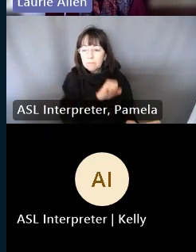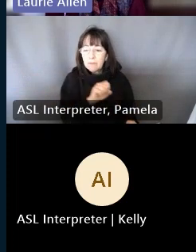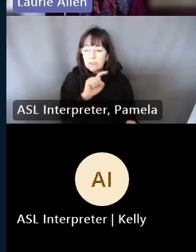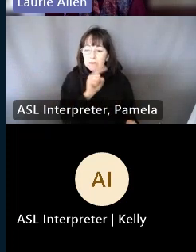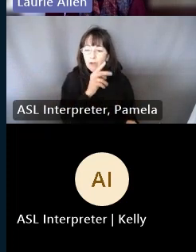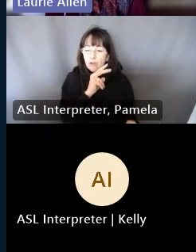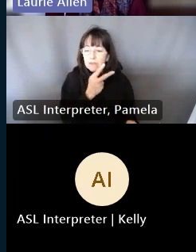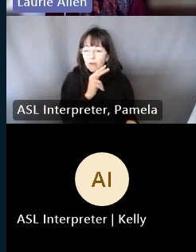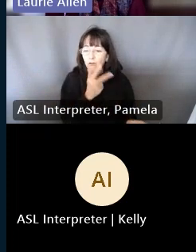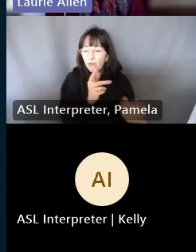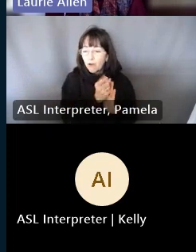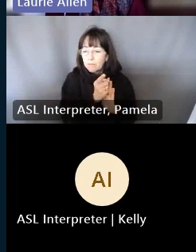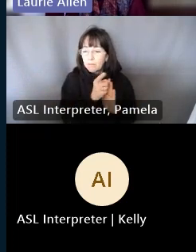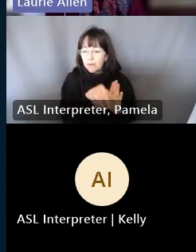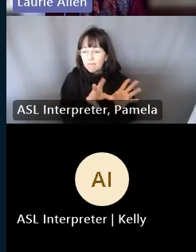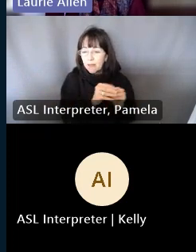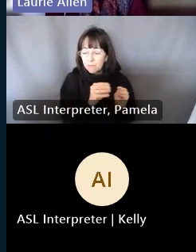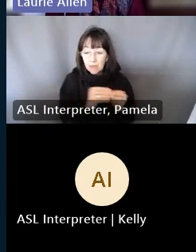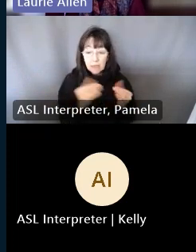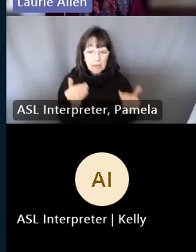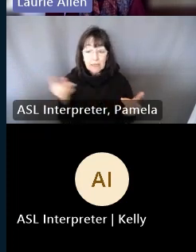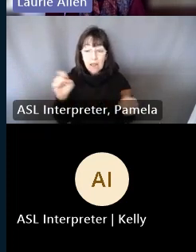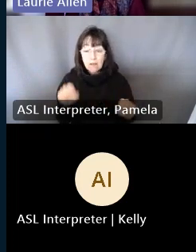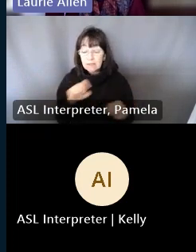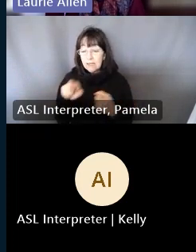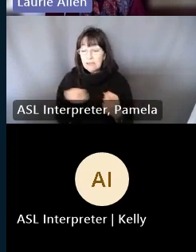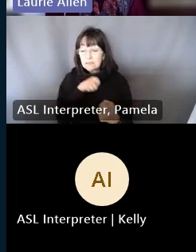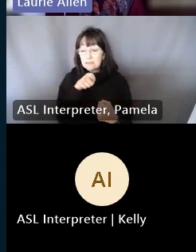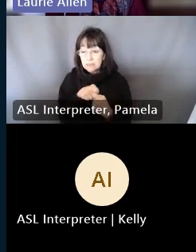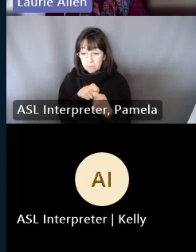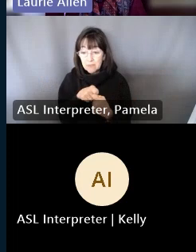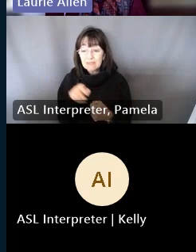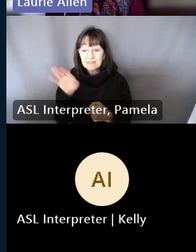So now what he can do is specify his sign language interpreter in his Teams settings.